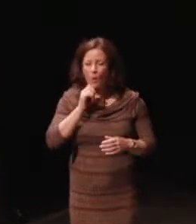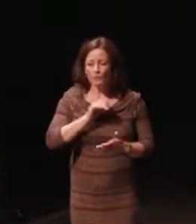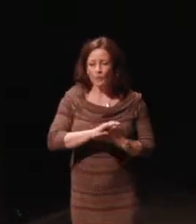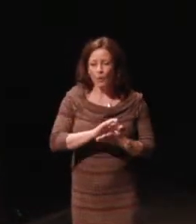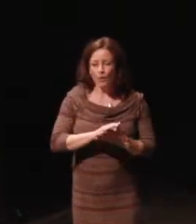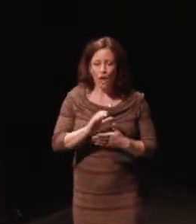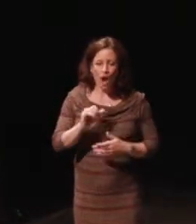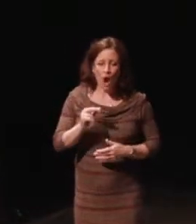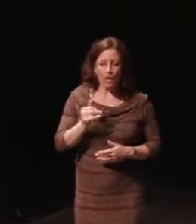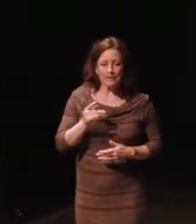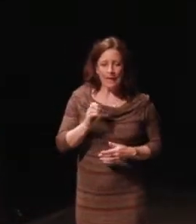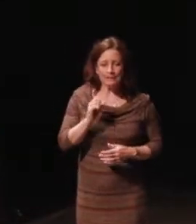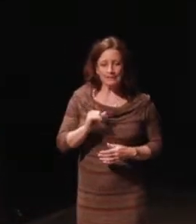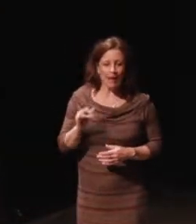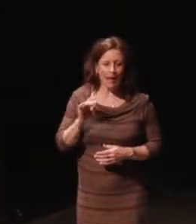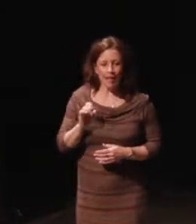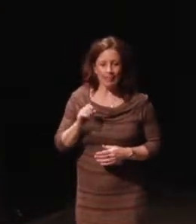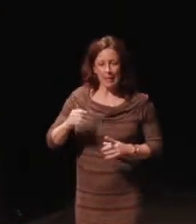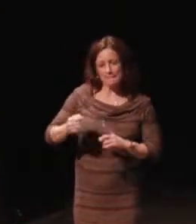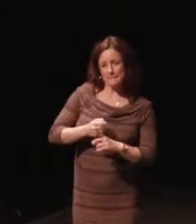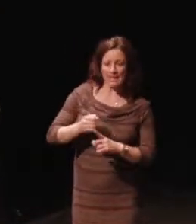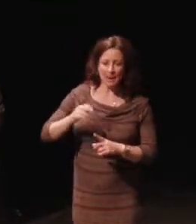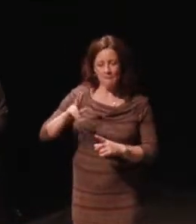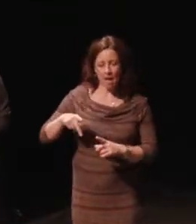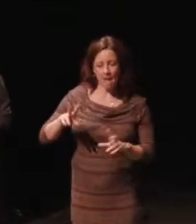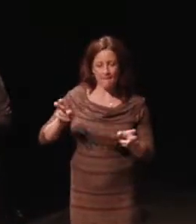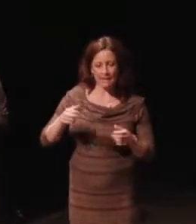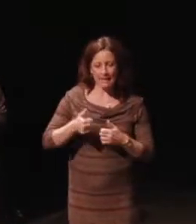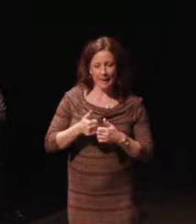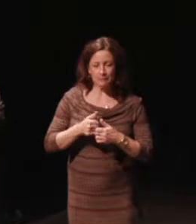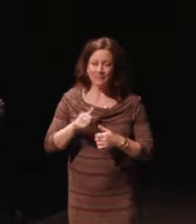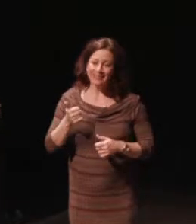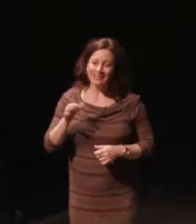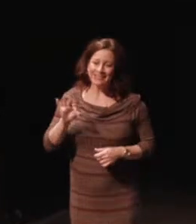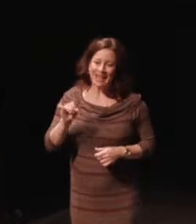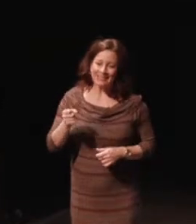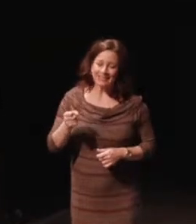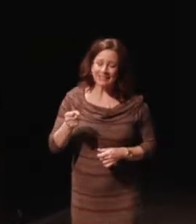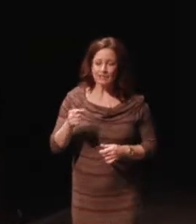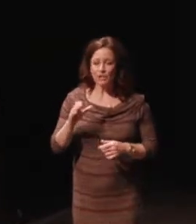It kind of has a 90s cartoon aesthetic, only it involves defensive fighting,